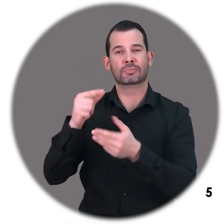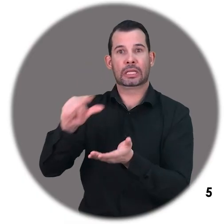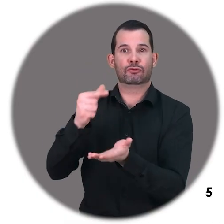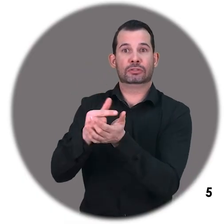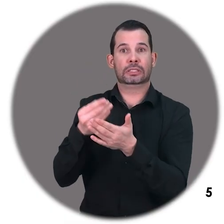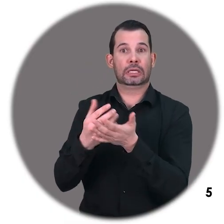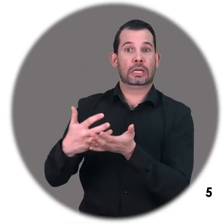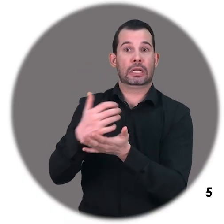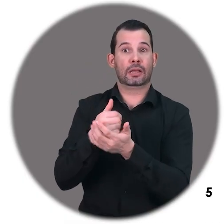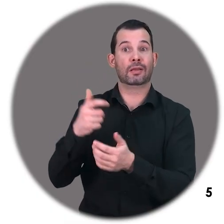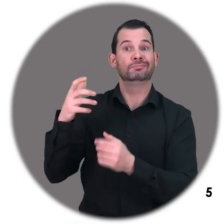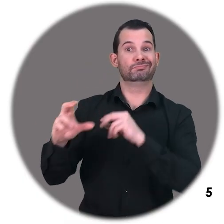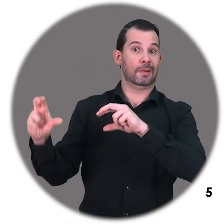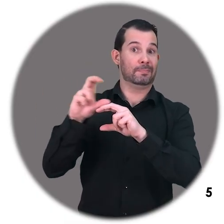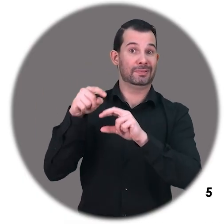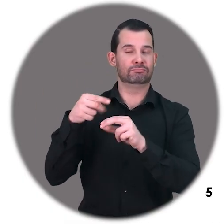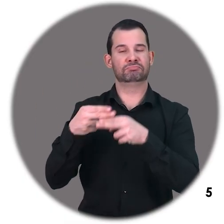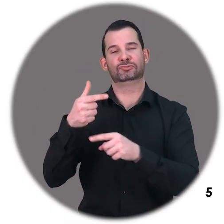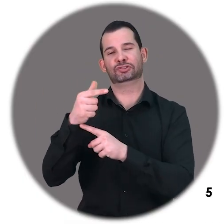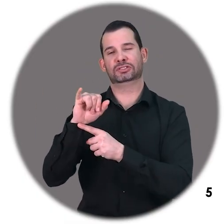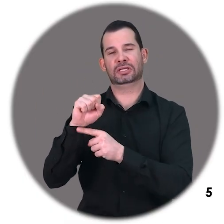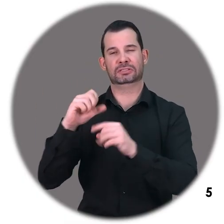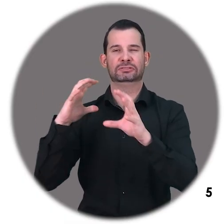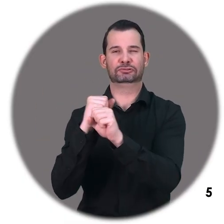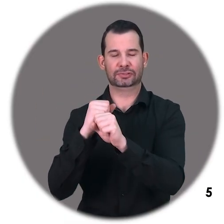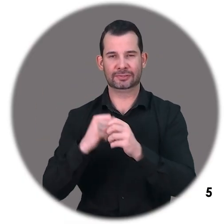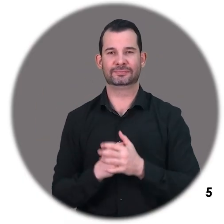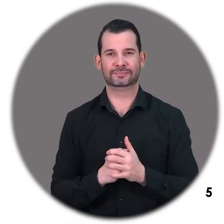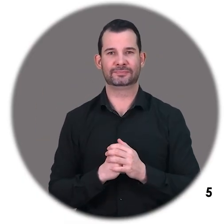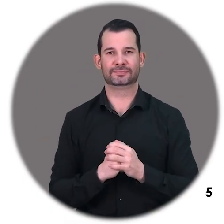as the Guaranteed Income Supplement, or the GIS.